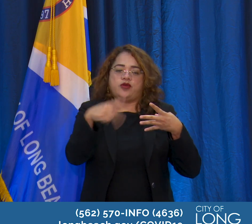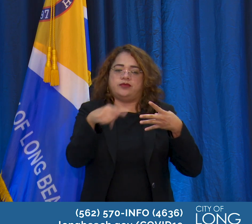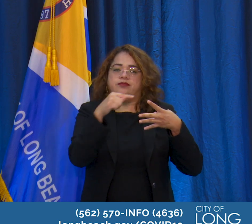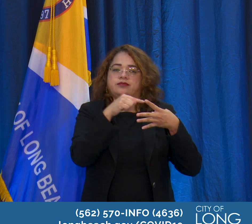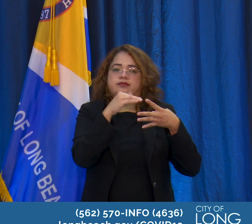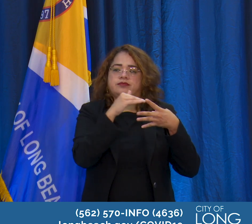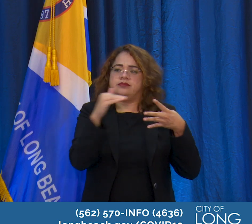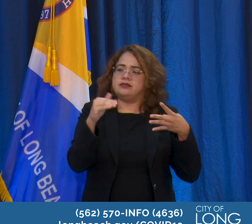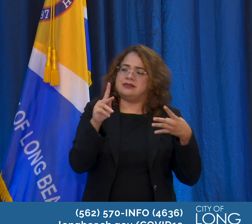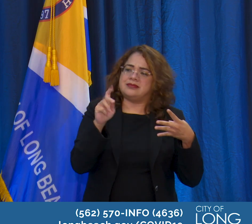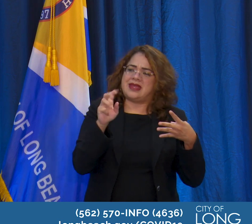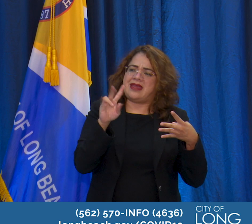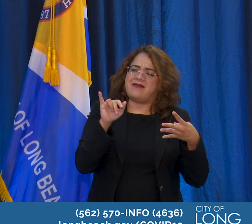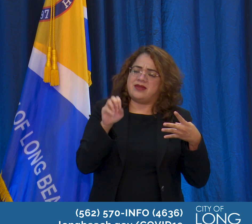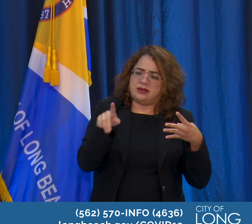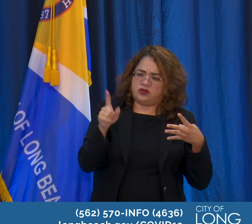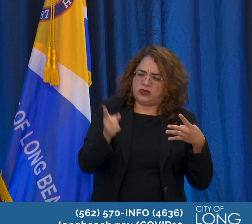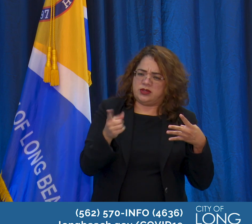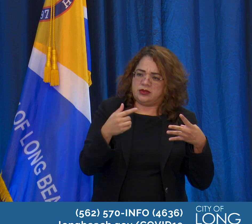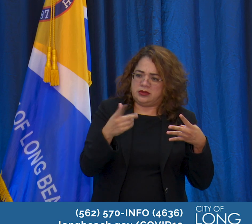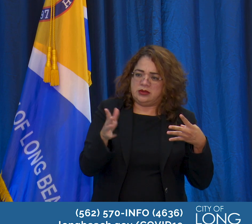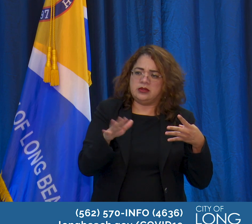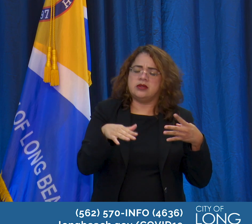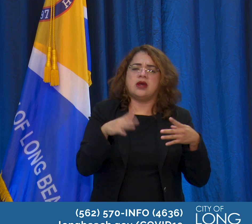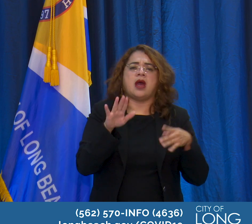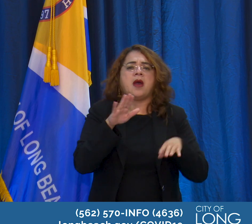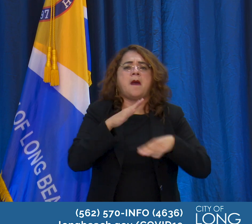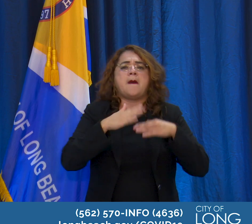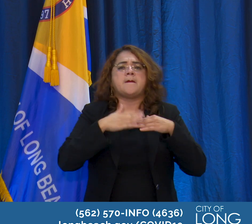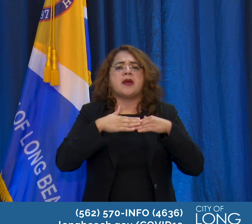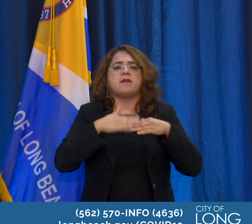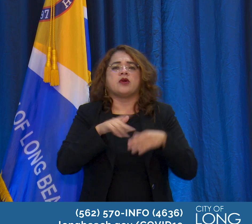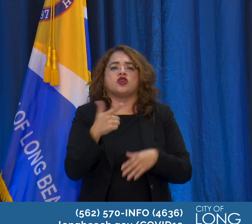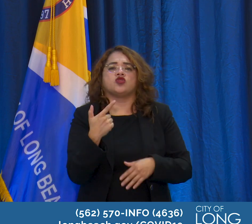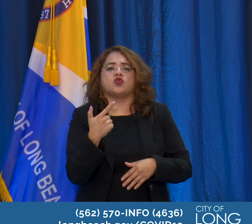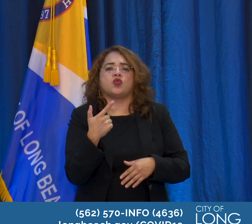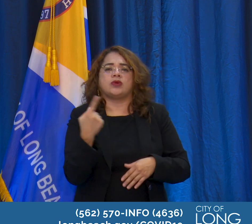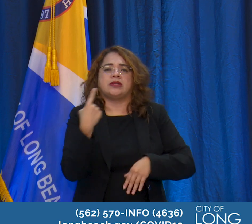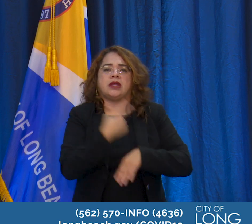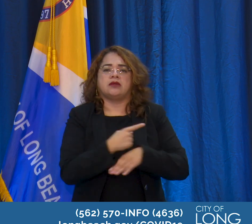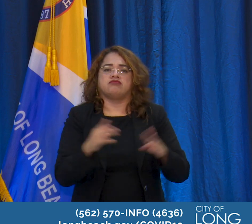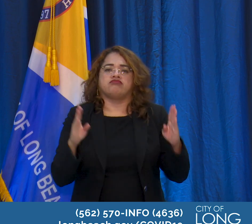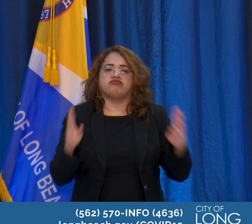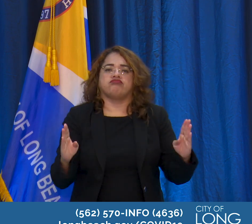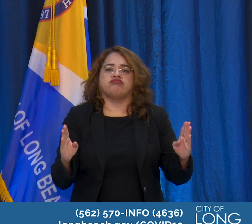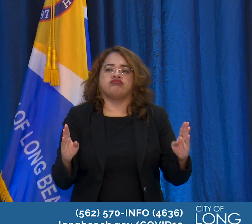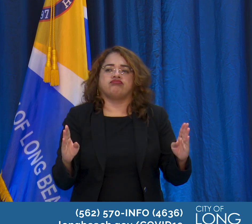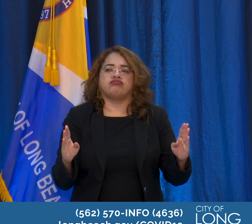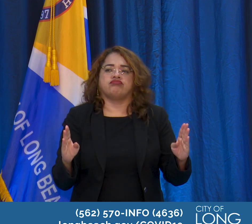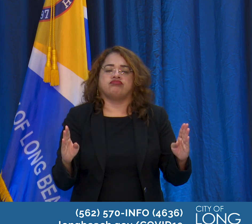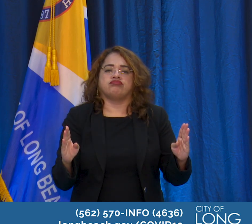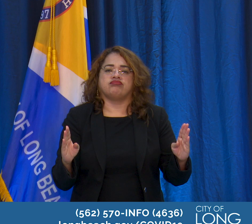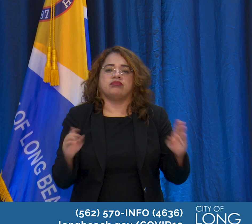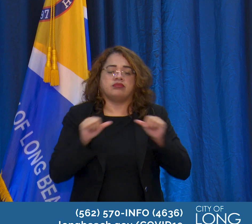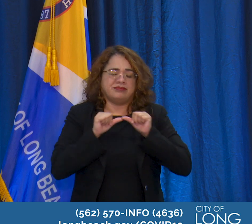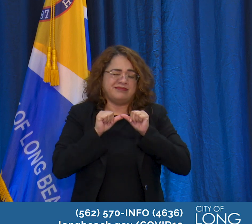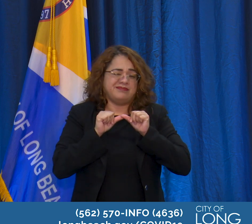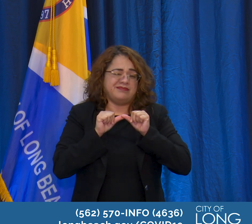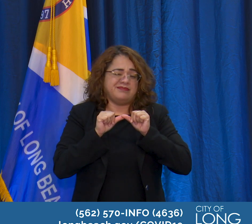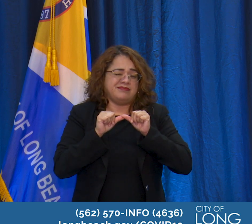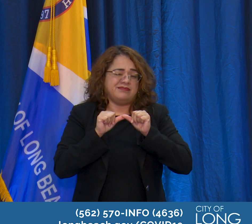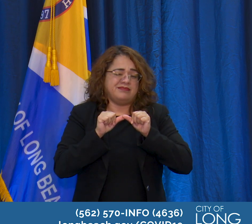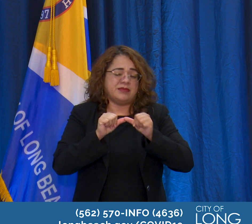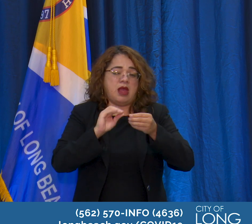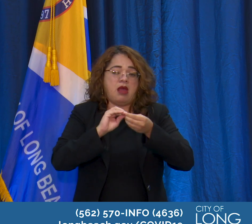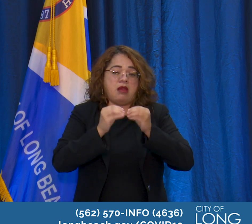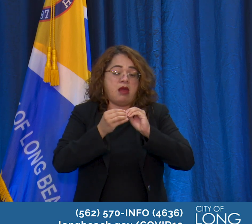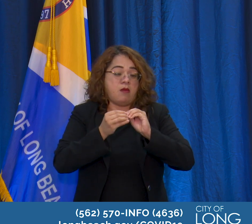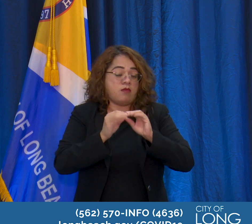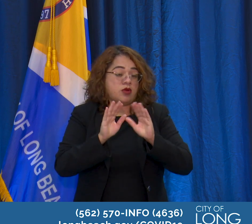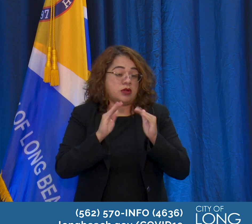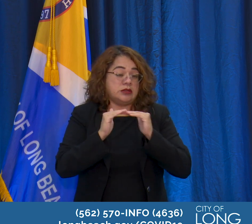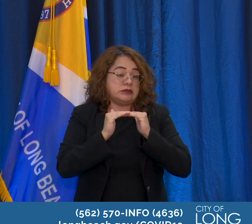Kevin but for a minimum of 21 days, we will likely be in this category as new data comes